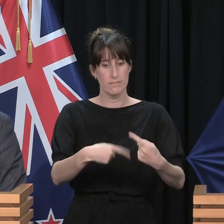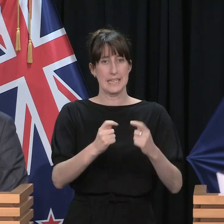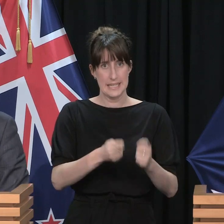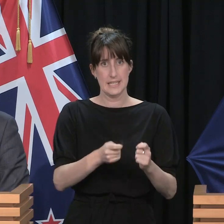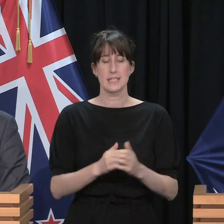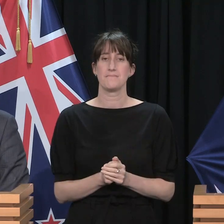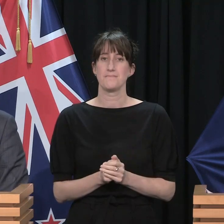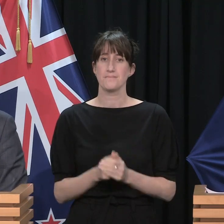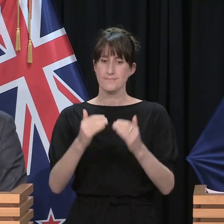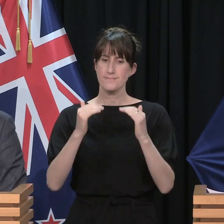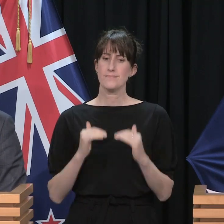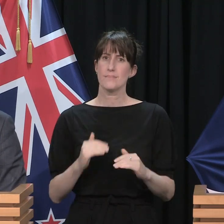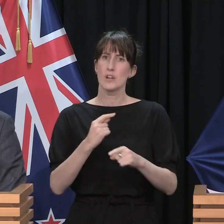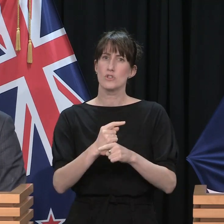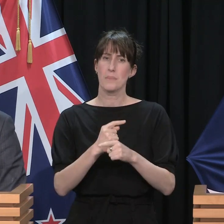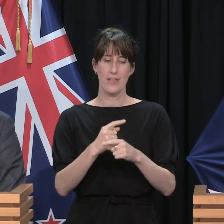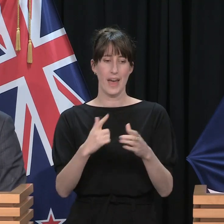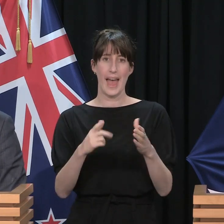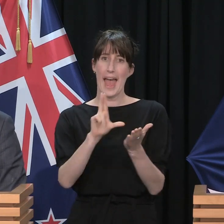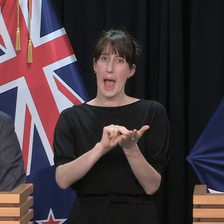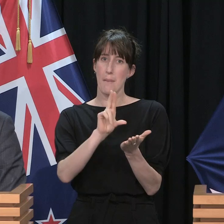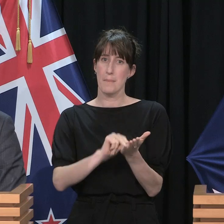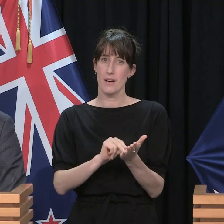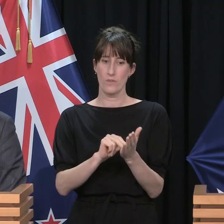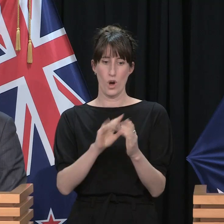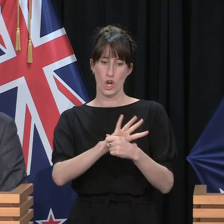tested when they're asked to